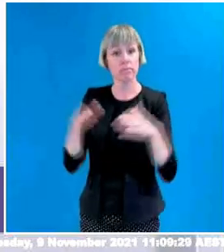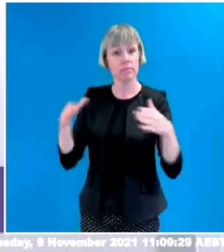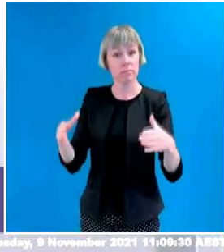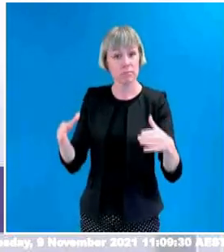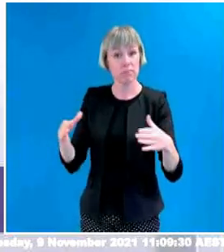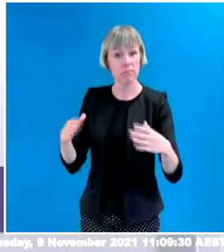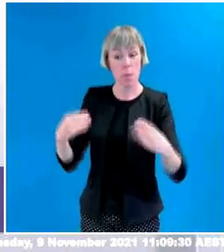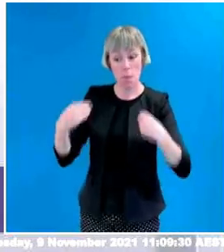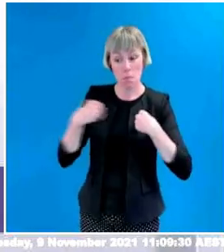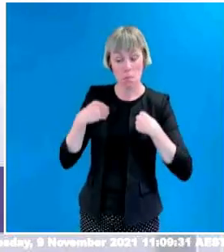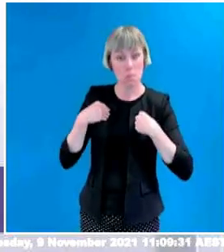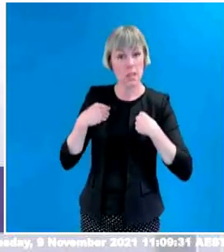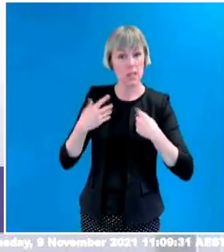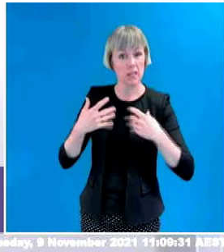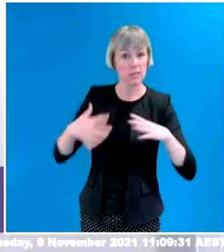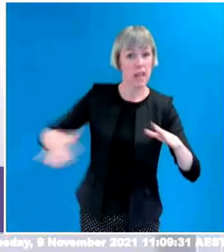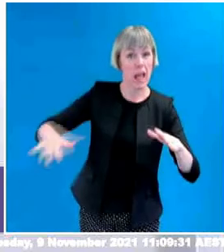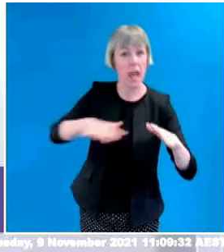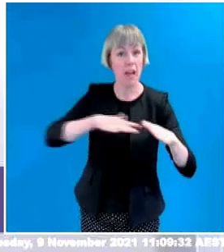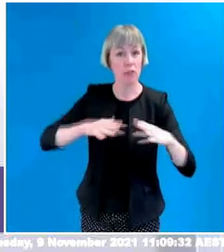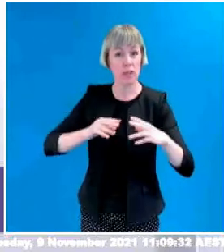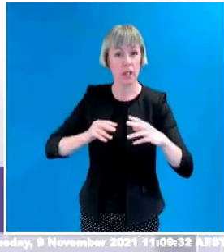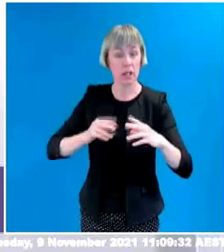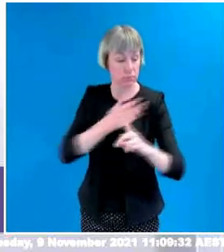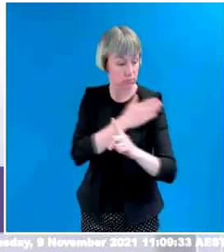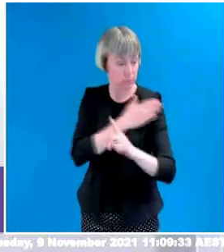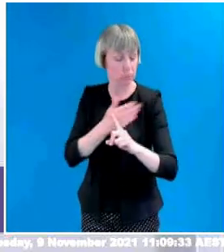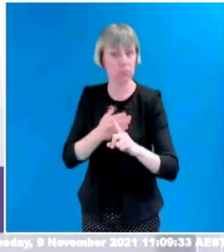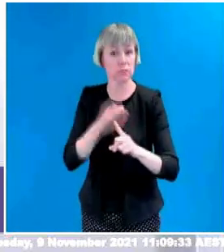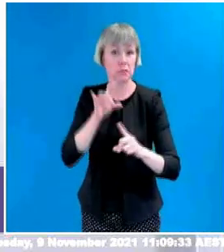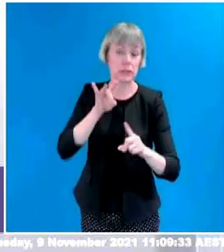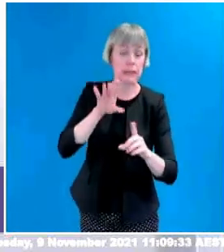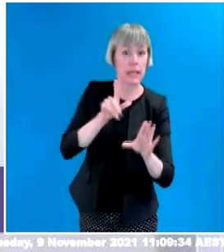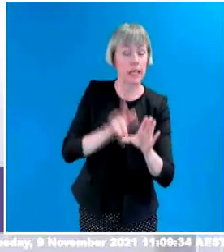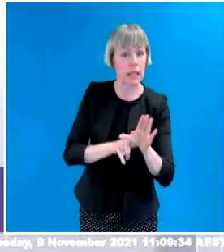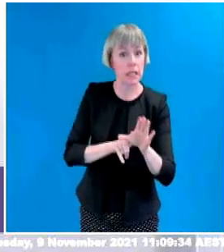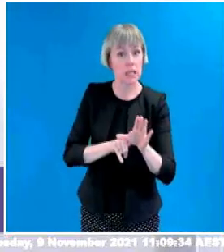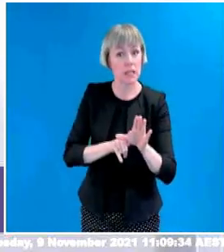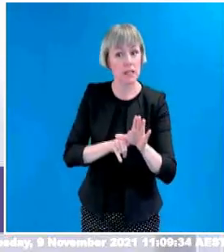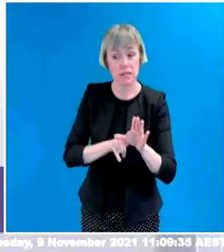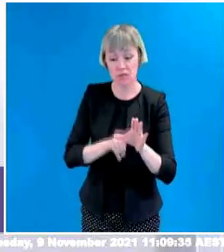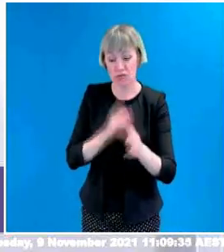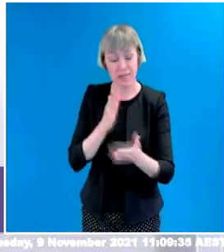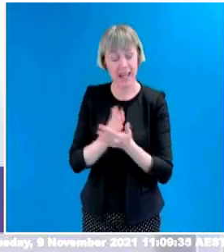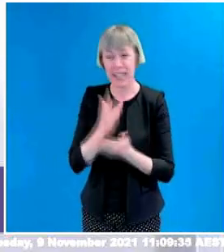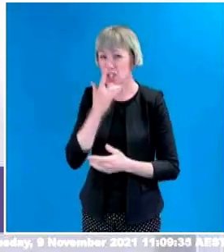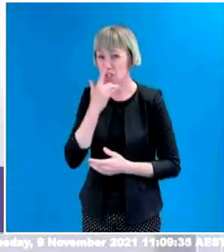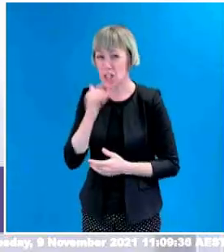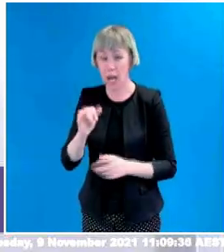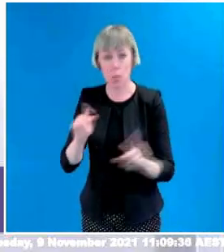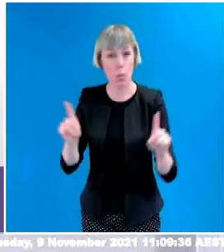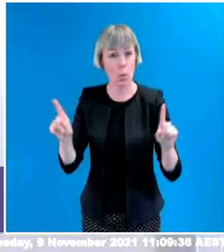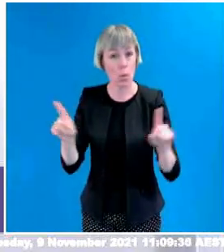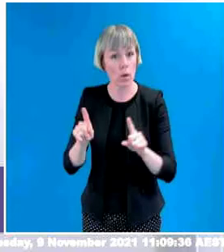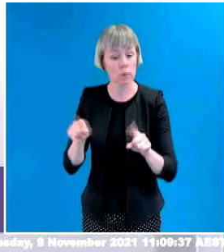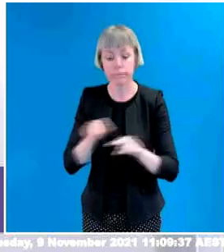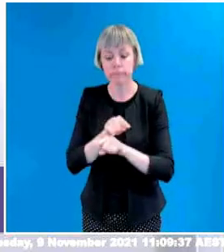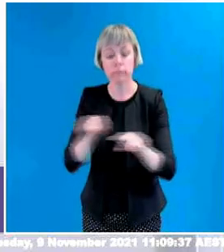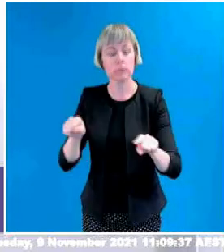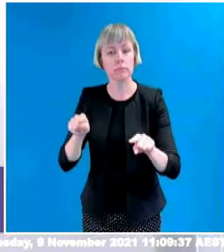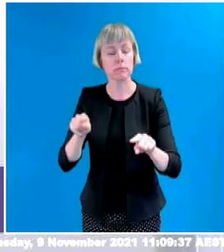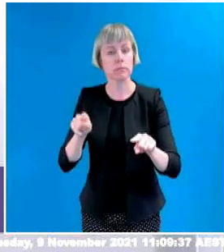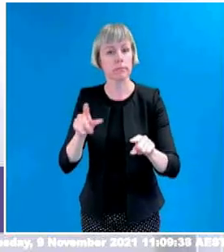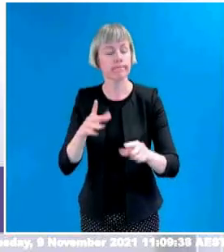rights sphere in the last 10 years or so is that there's a lack of explicit